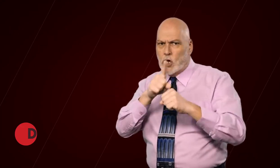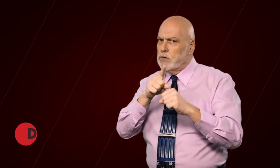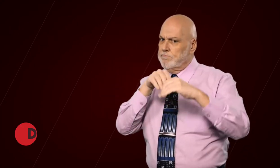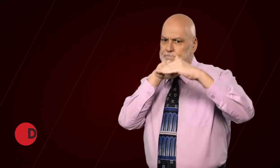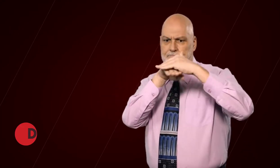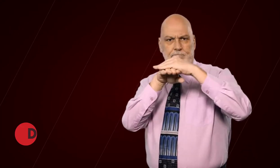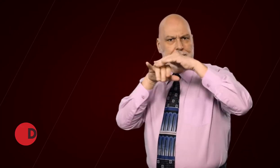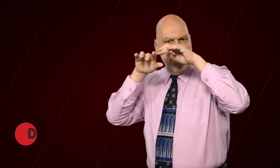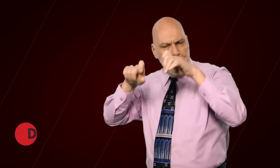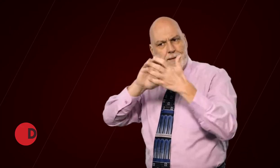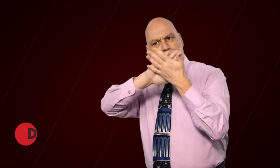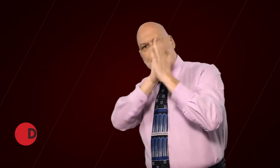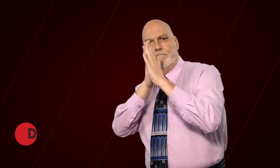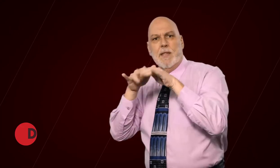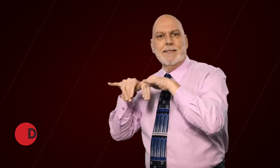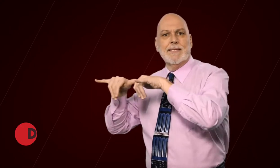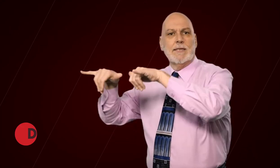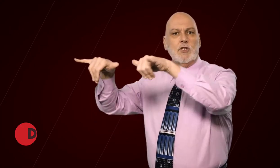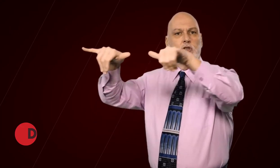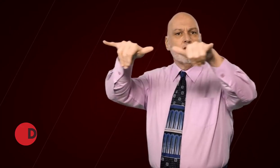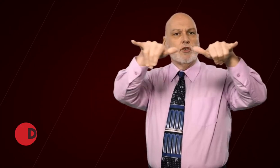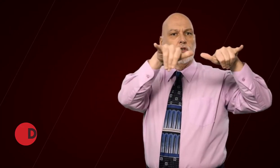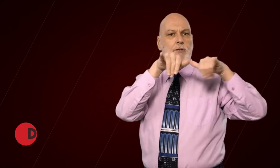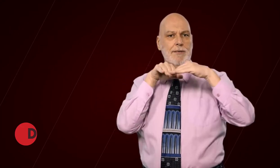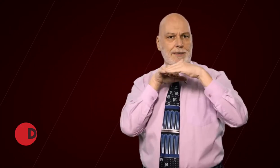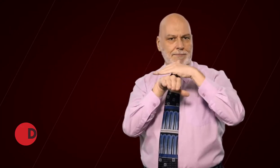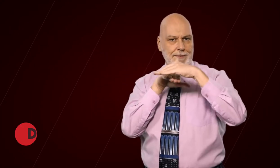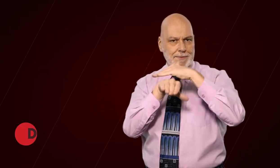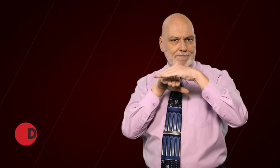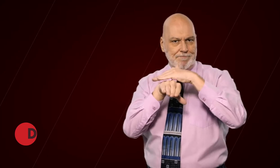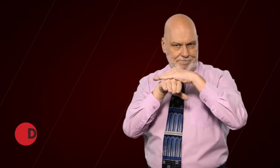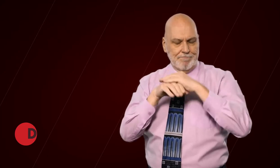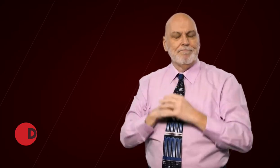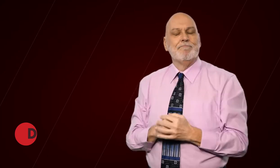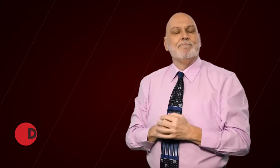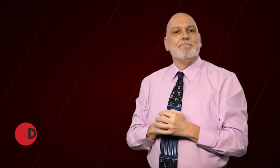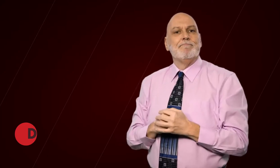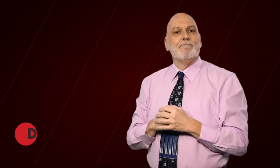determine accessibility standards.